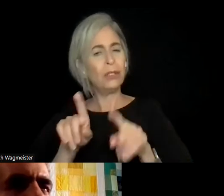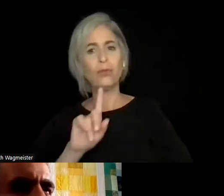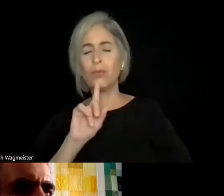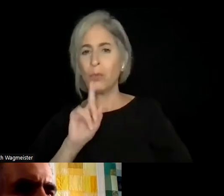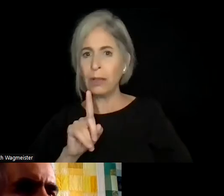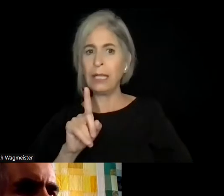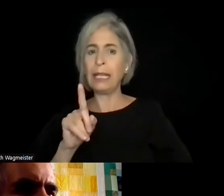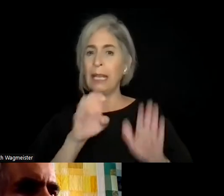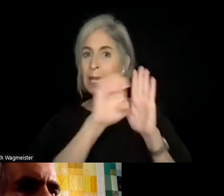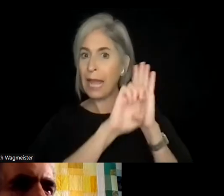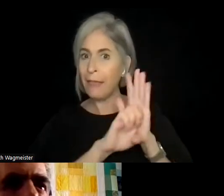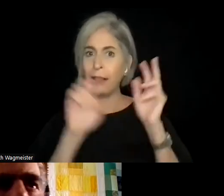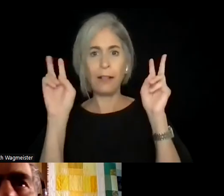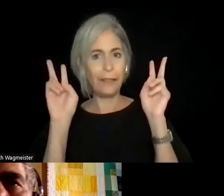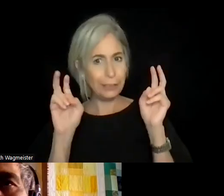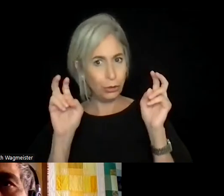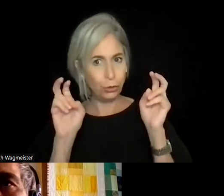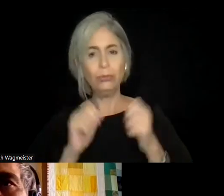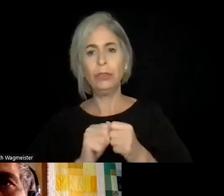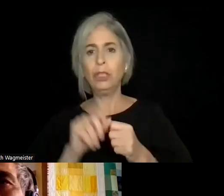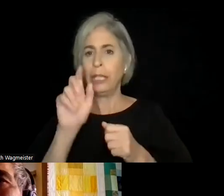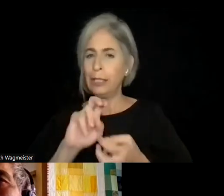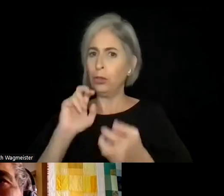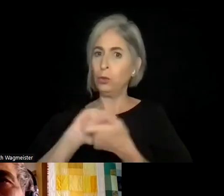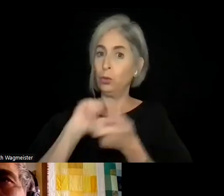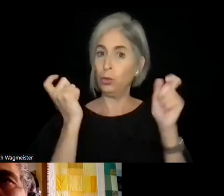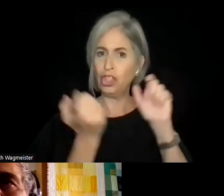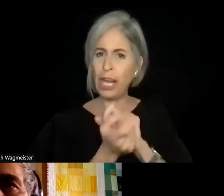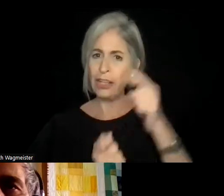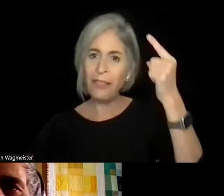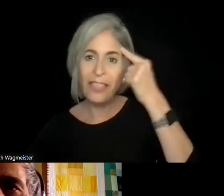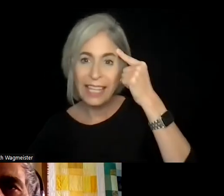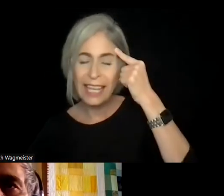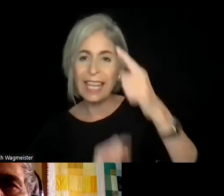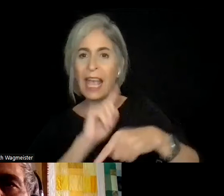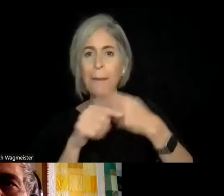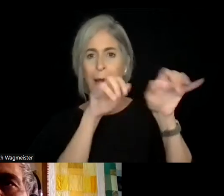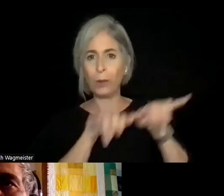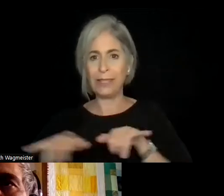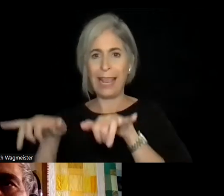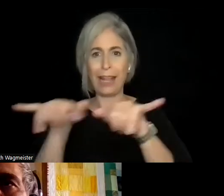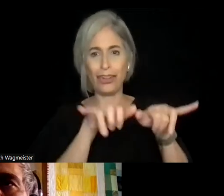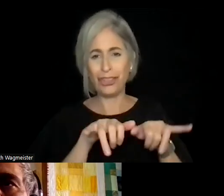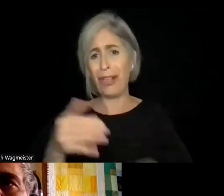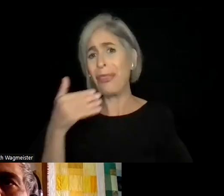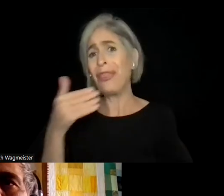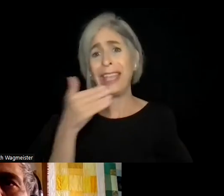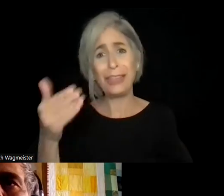and accessibility is so crucial and and I like how you addressed dealing with standards is an ethical